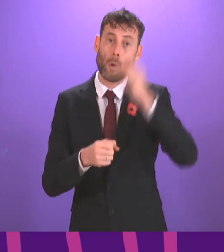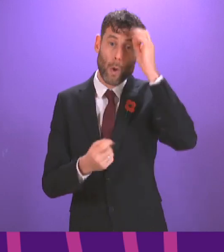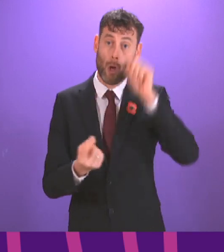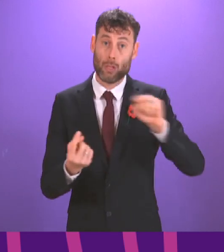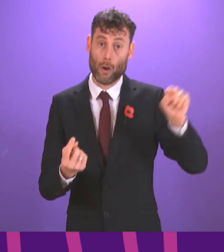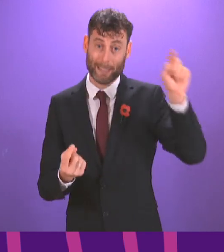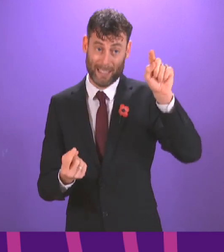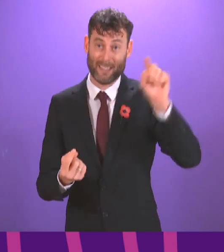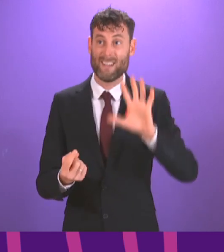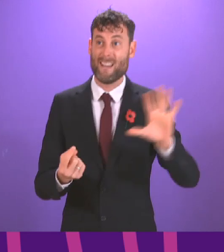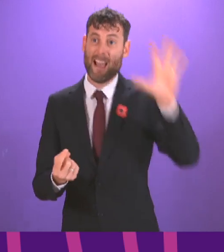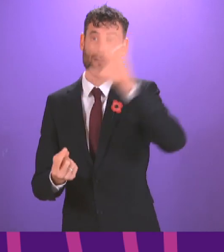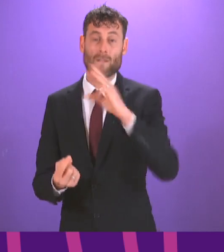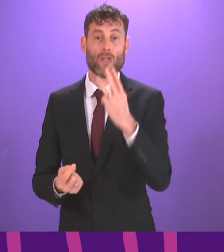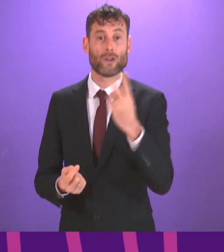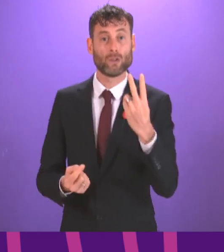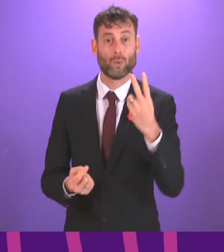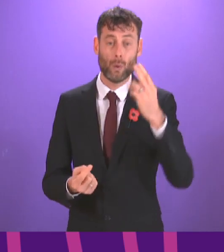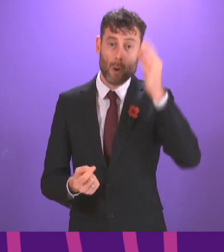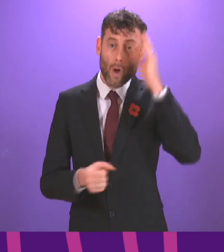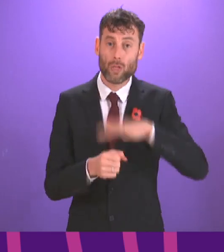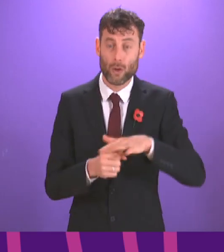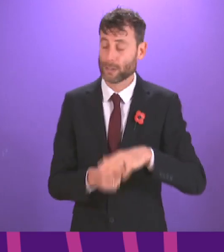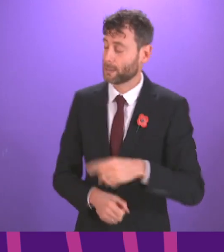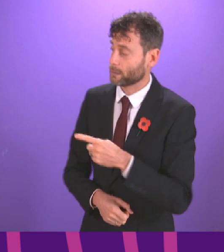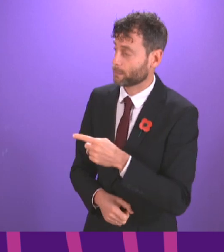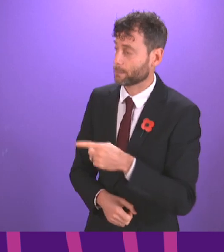The First Minister (Nicola Sturgeon): Child sexual abuse and exploitation are heinous